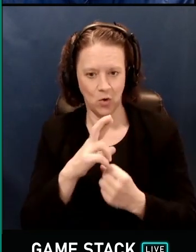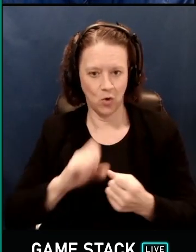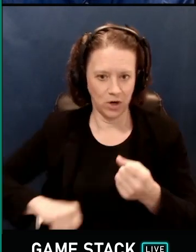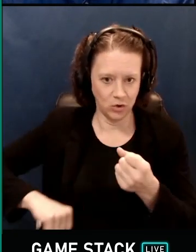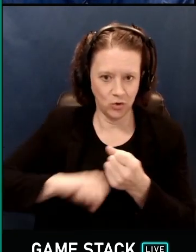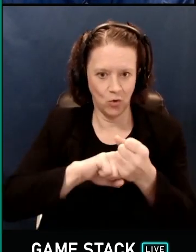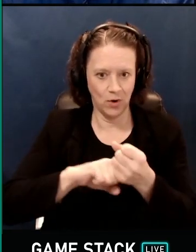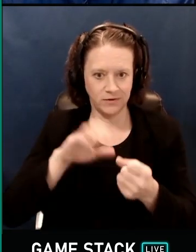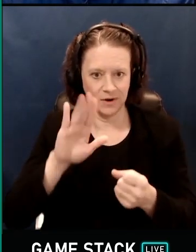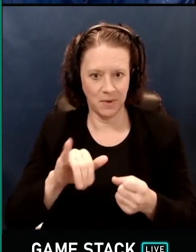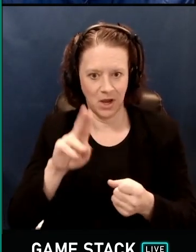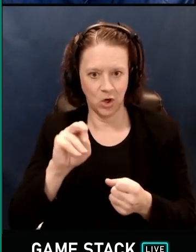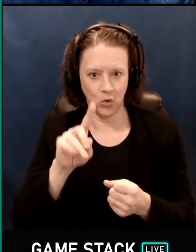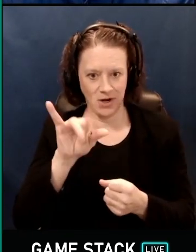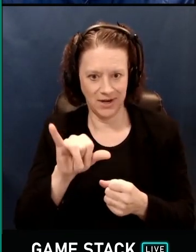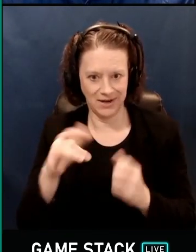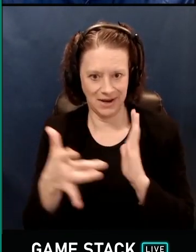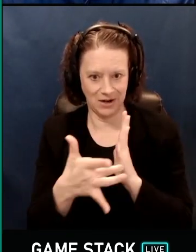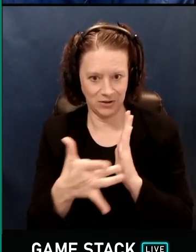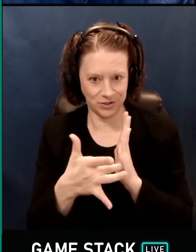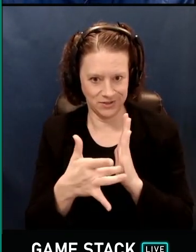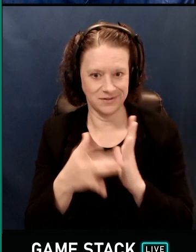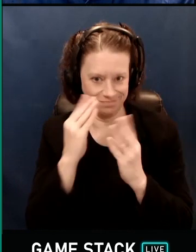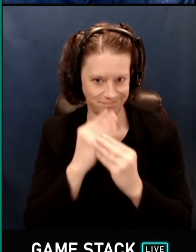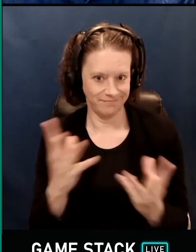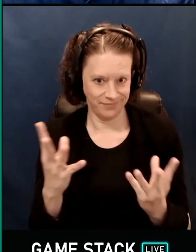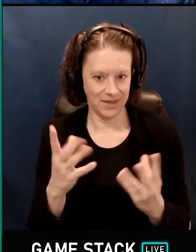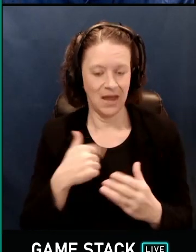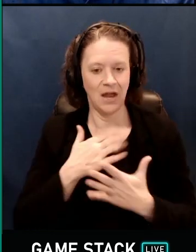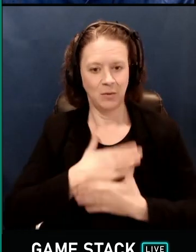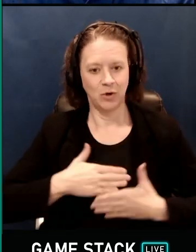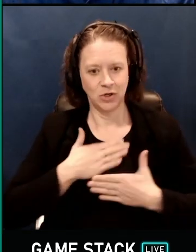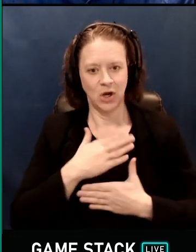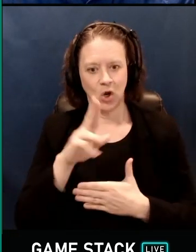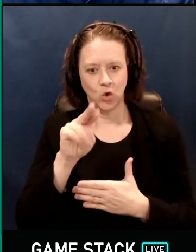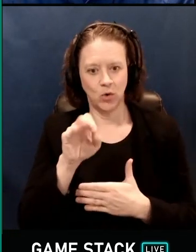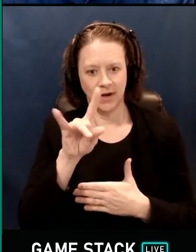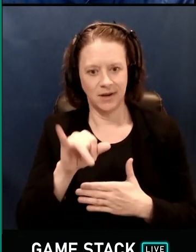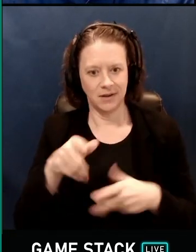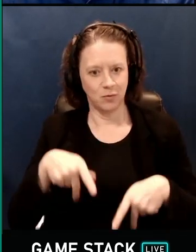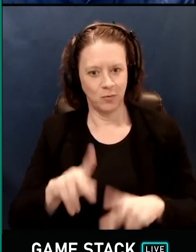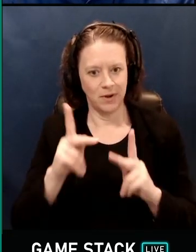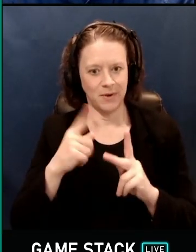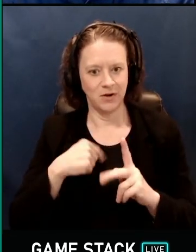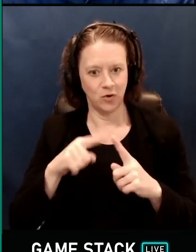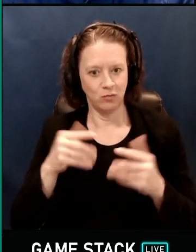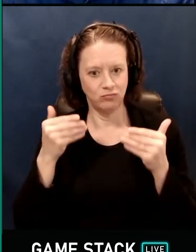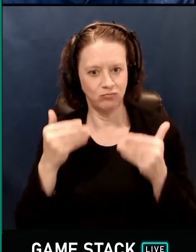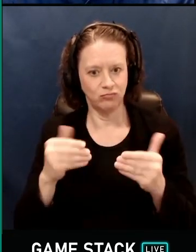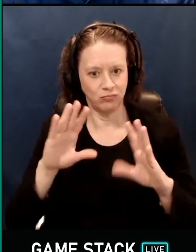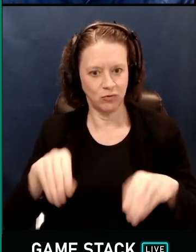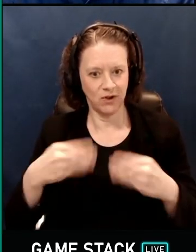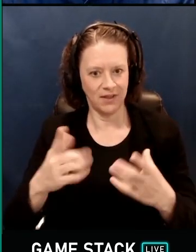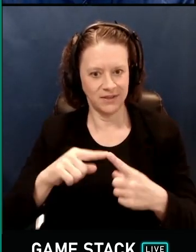I appreciate that Unity has allowed me to have this session in Game Stack Live.